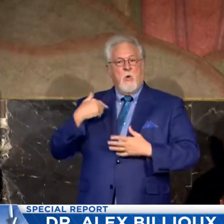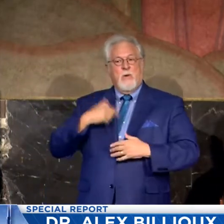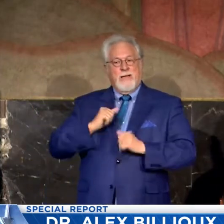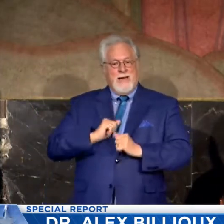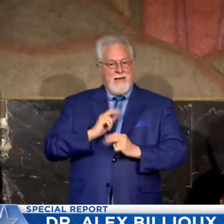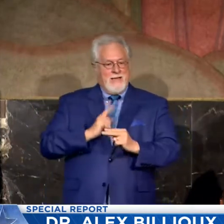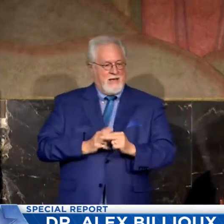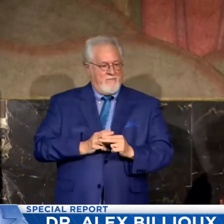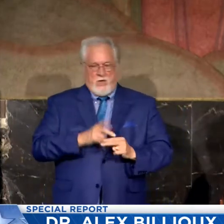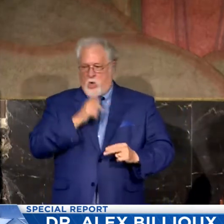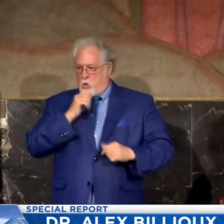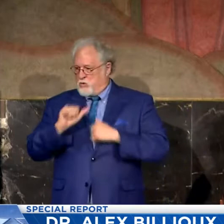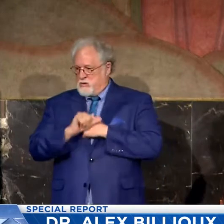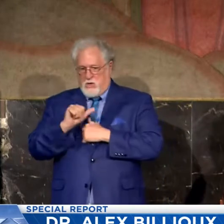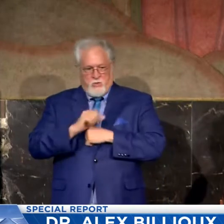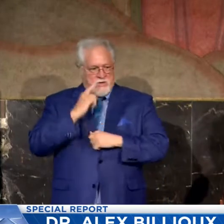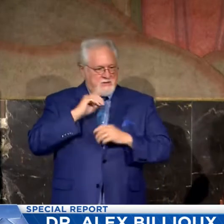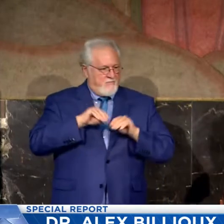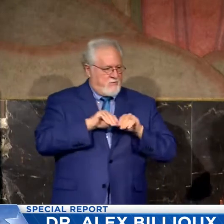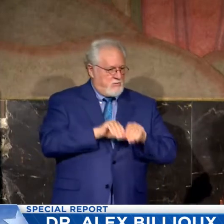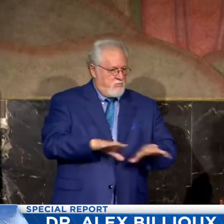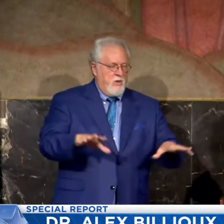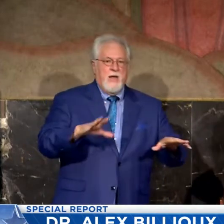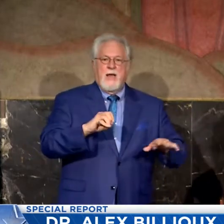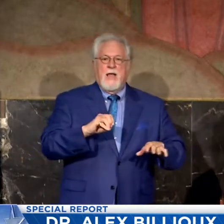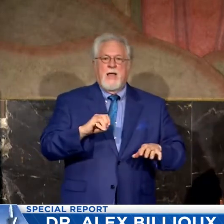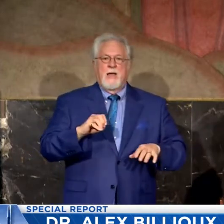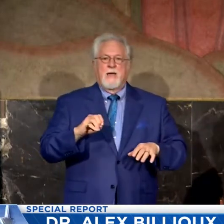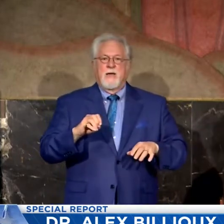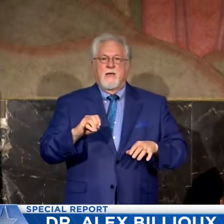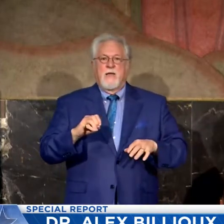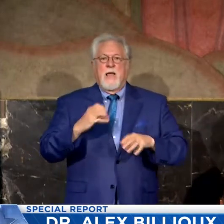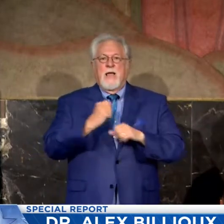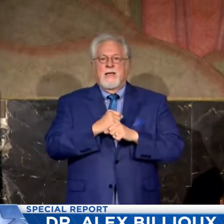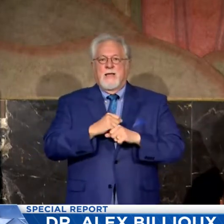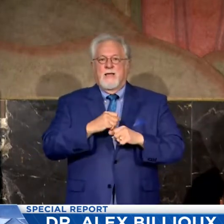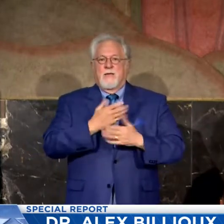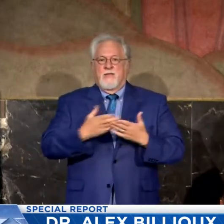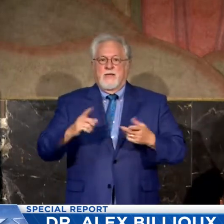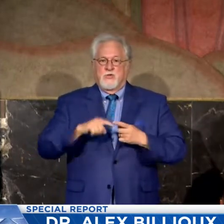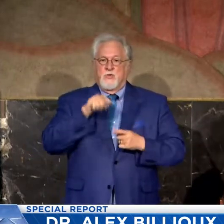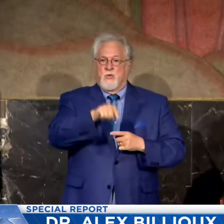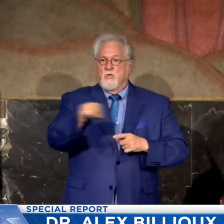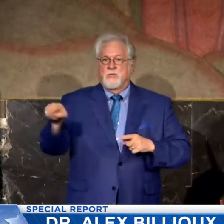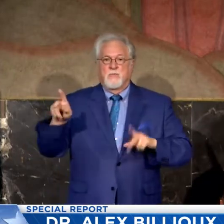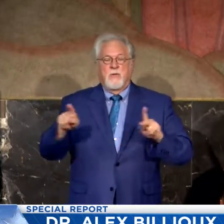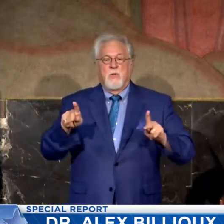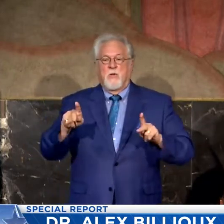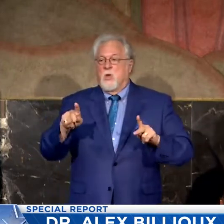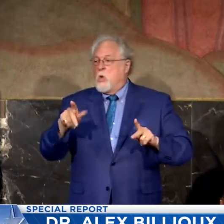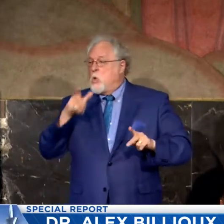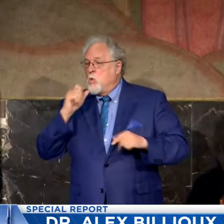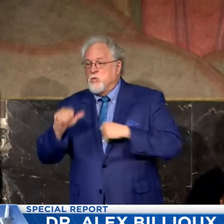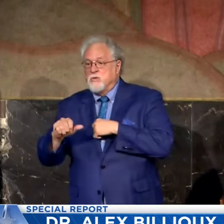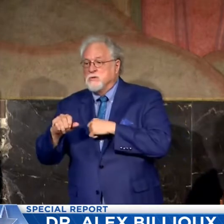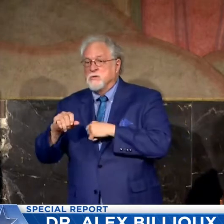PRIVACY AND CONFIDENTIALITY, IT'S A STANDARD ACROSS PUBLIC HEALTH. THE REASON IS TO ENSURE THAT PEOPLE FEEL COMFORTABLE COMING FORWARD TO US. IT IS OUR JOB WITH PUBLIC